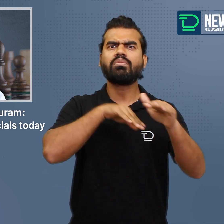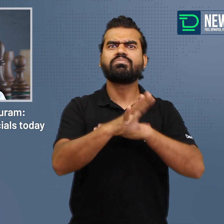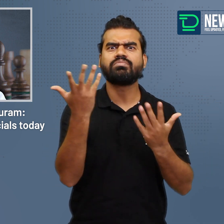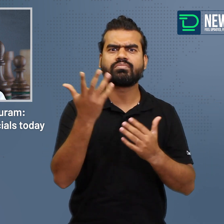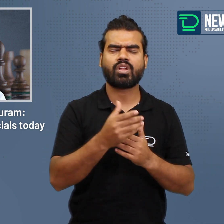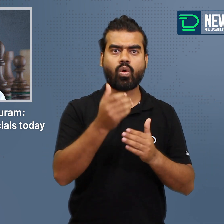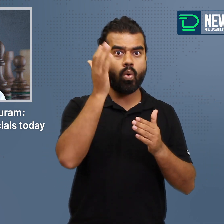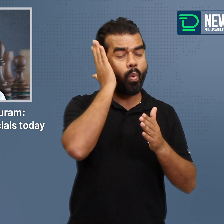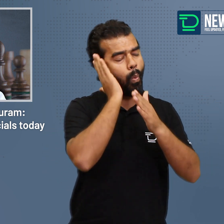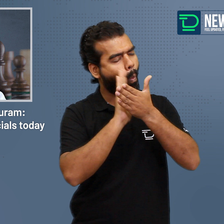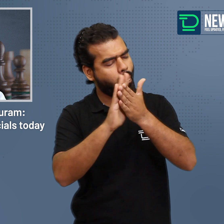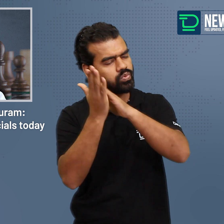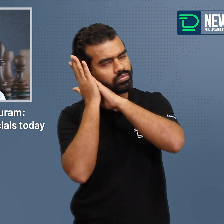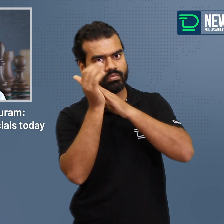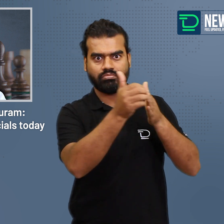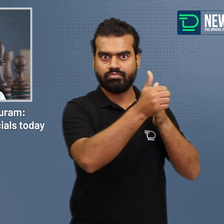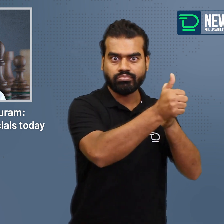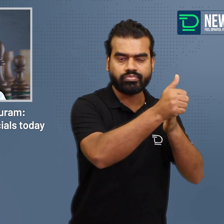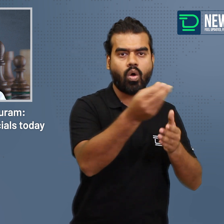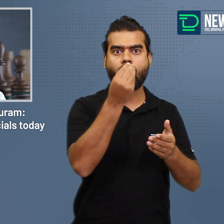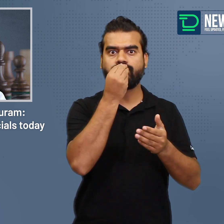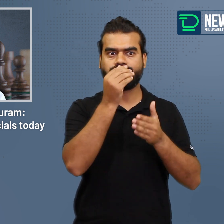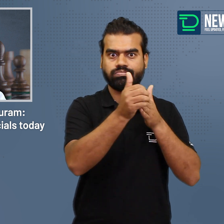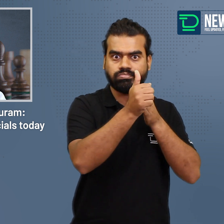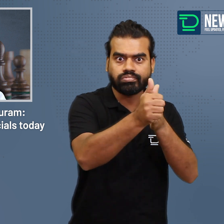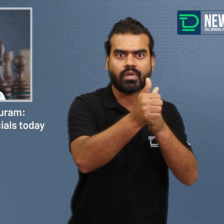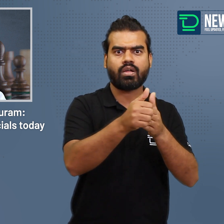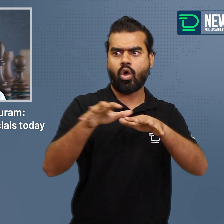to look after the program and closing ceremony for those